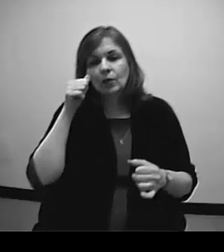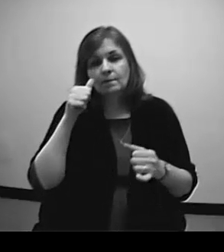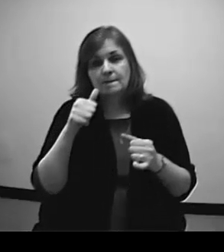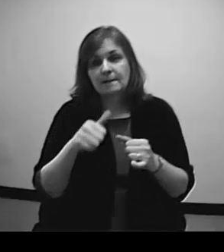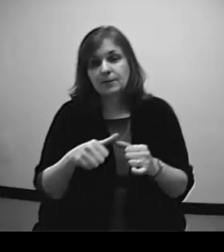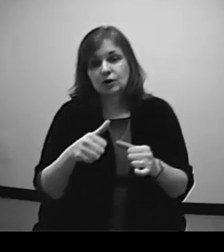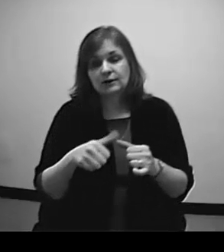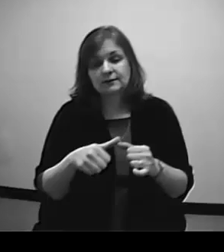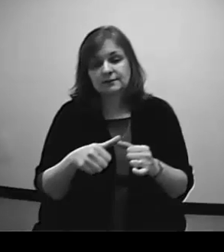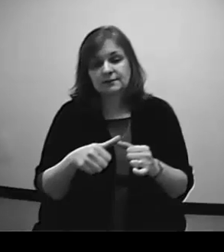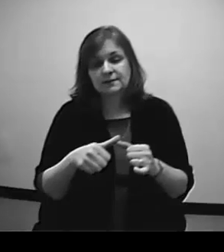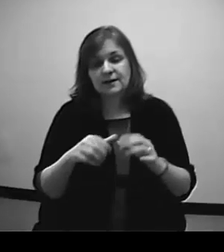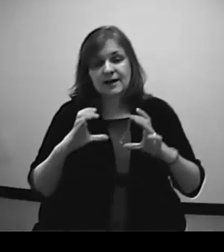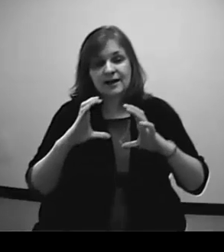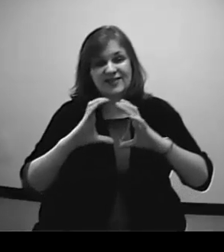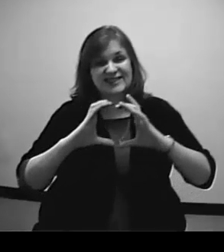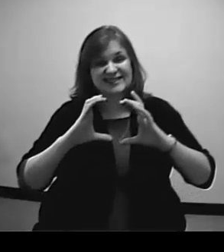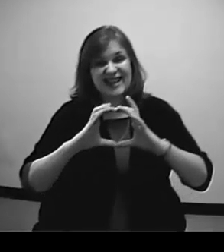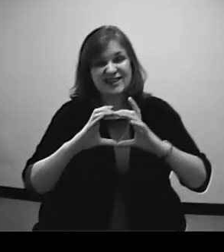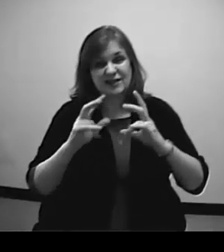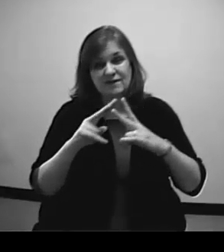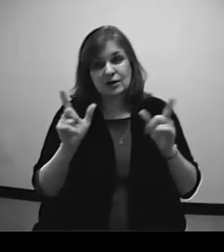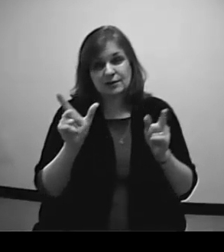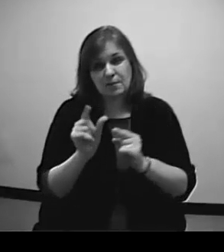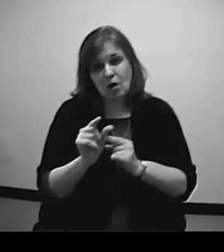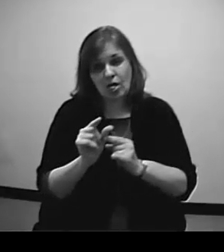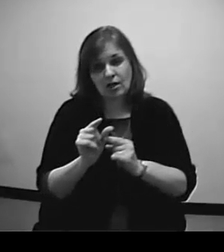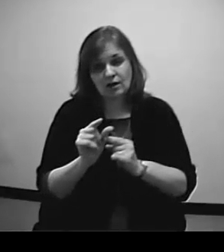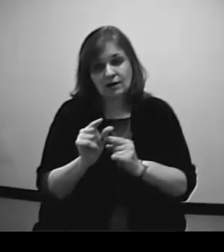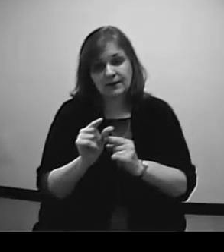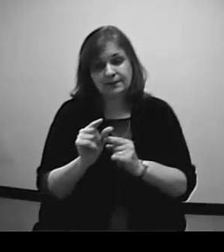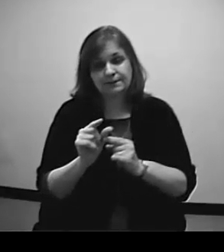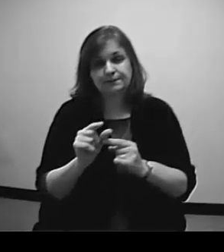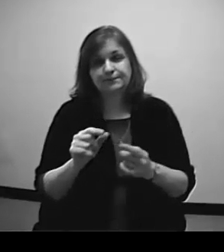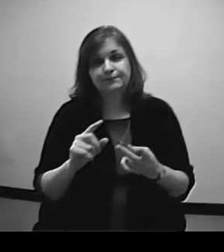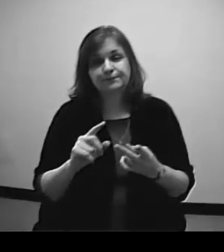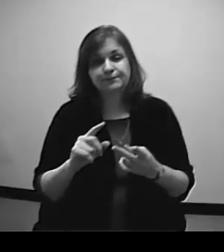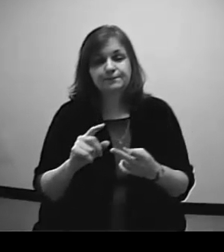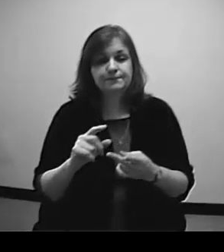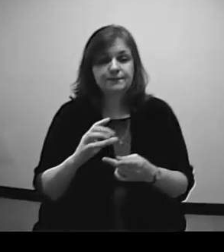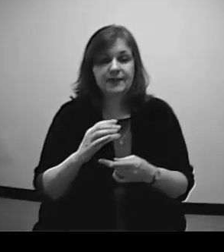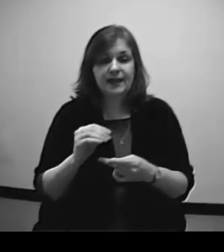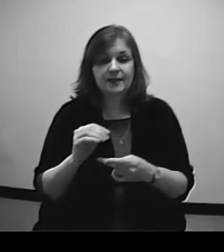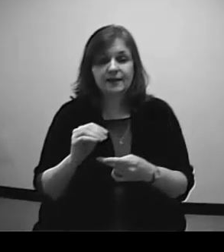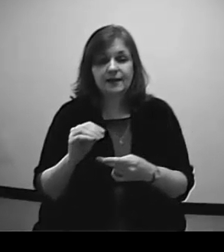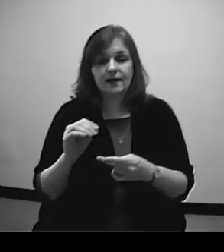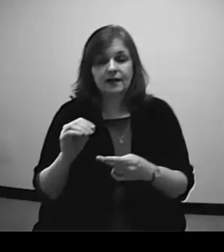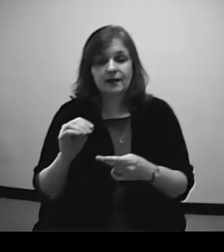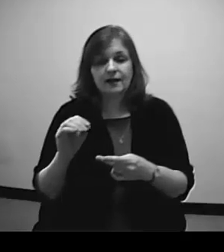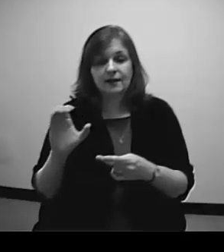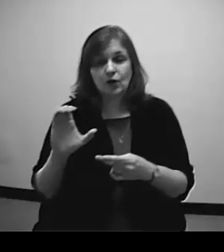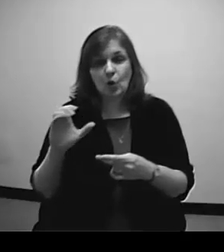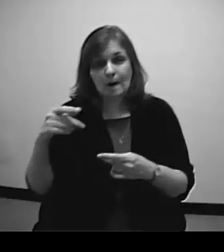remember these cells are going to be fairly small - so the chloroplast